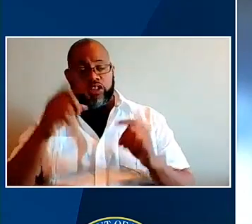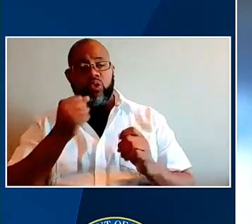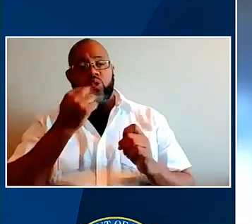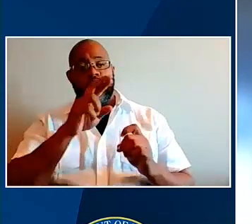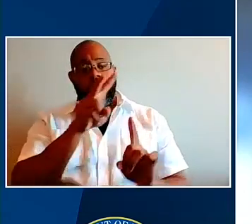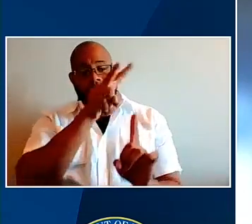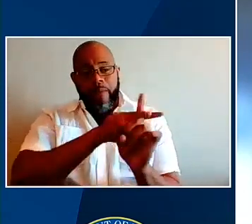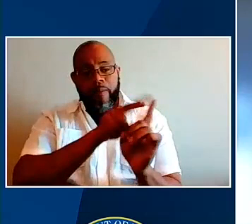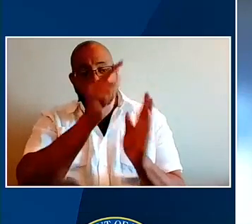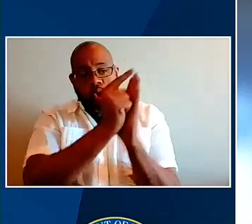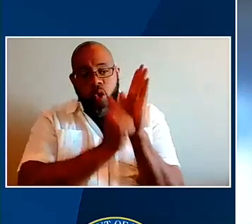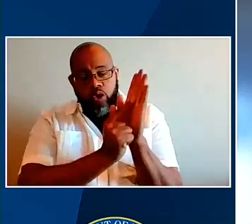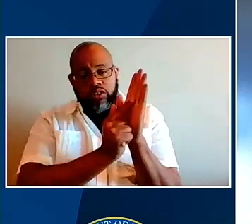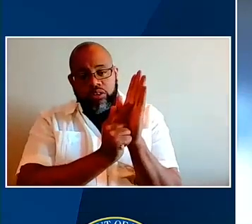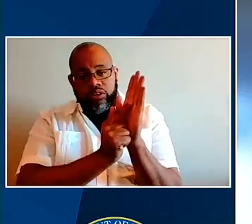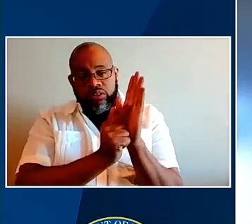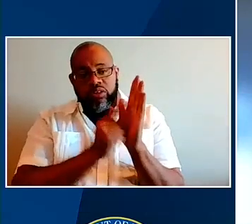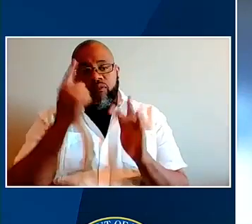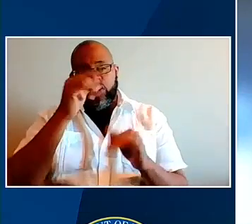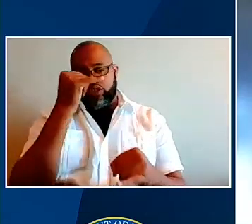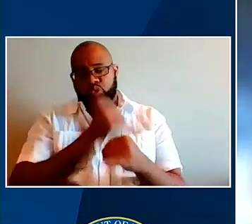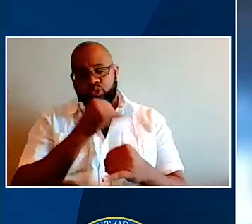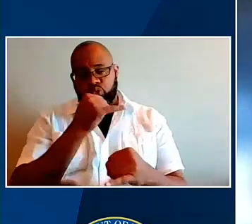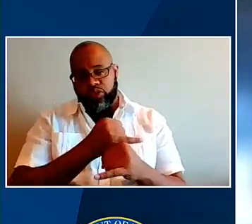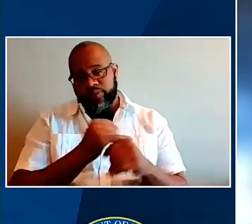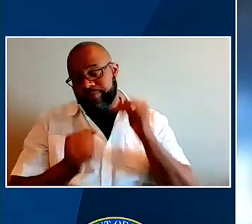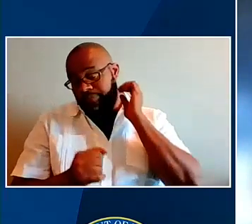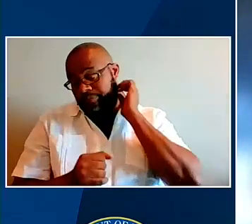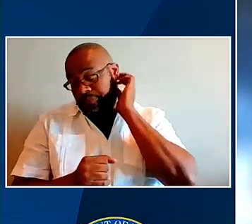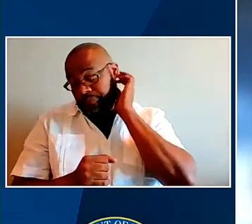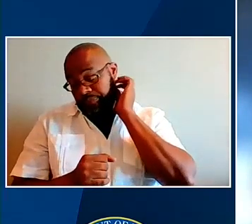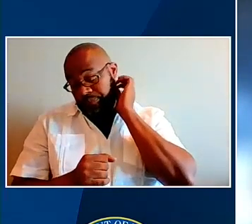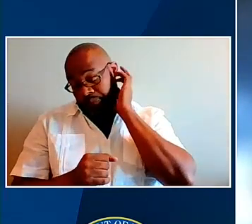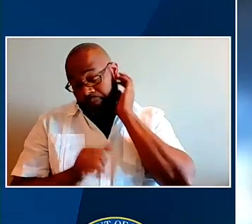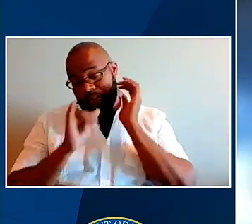that are applicable to the institutions that come under Title IV.